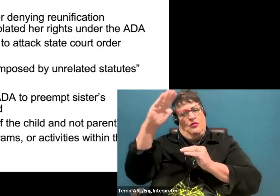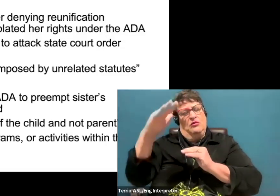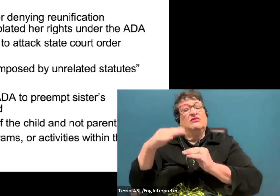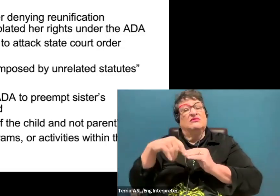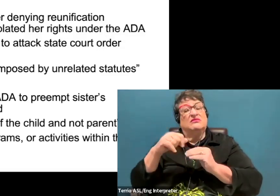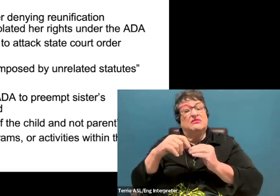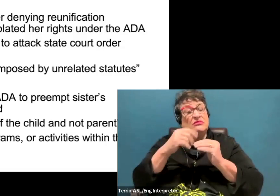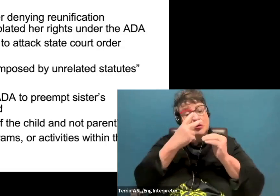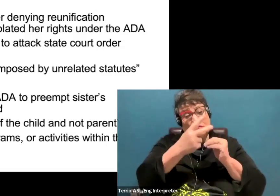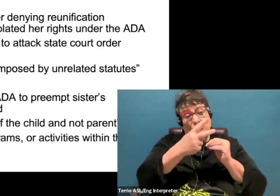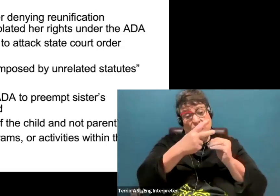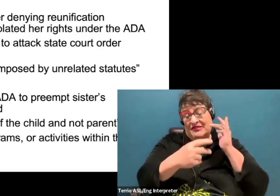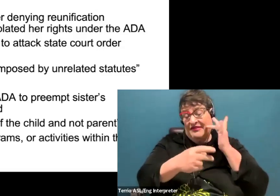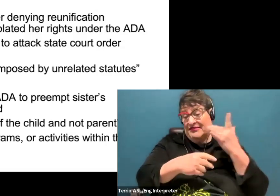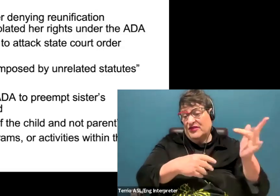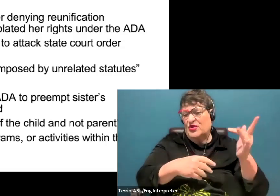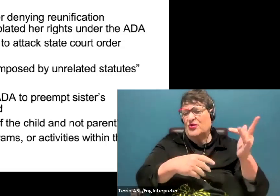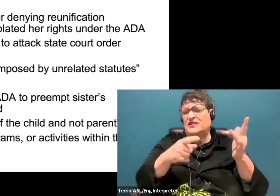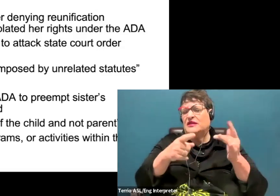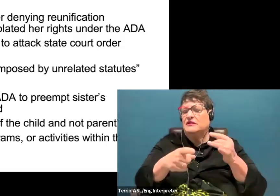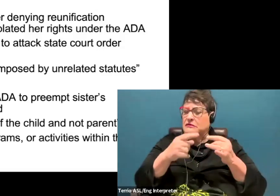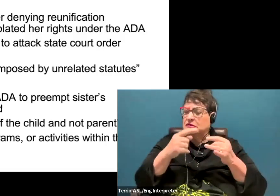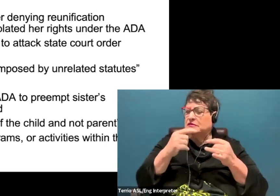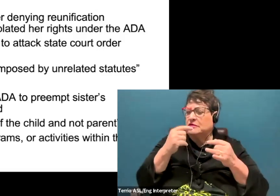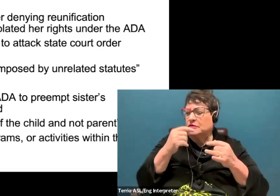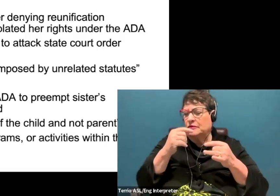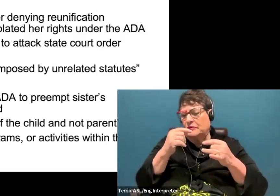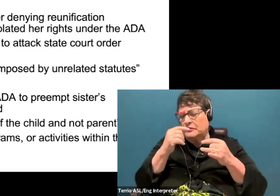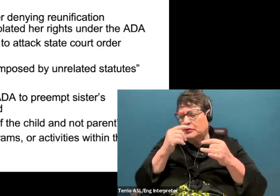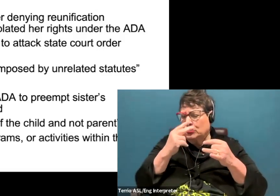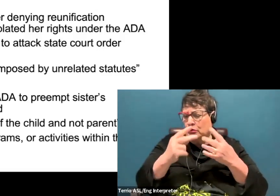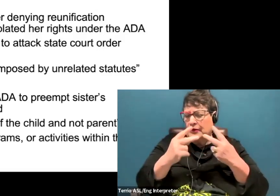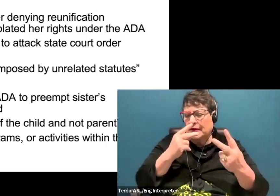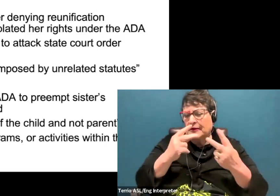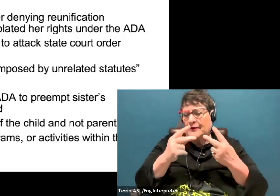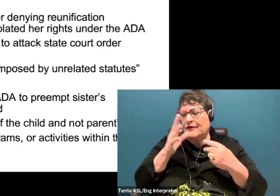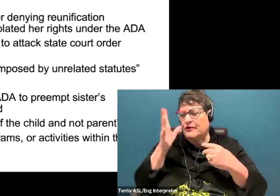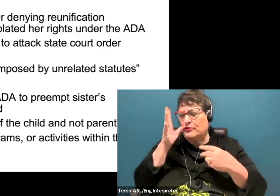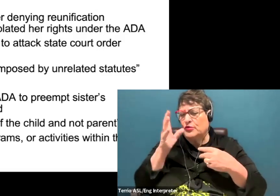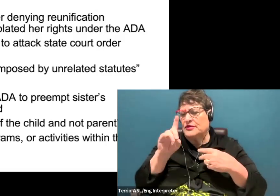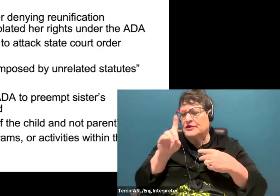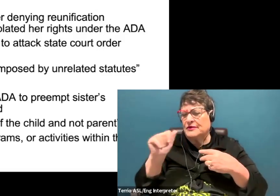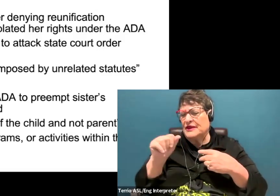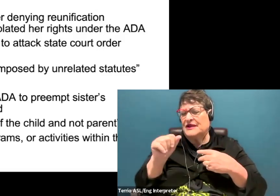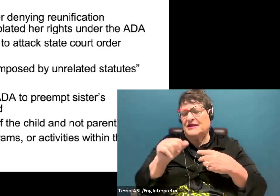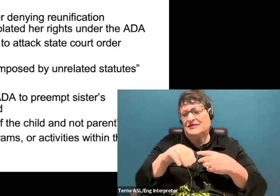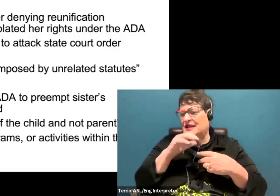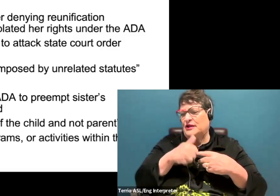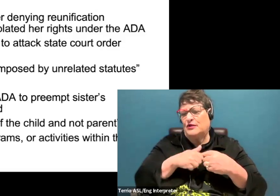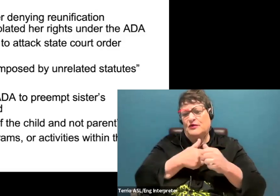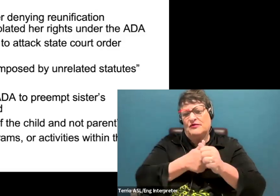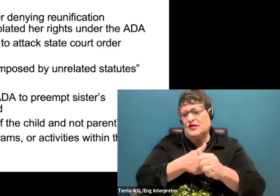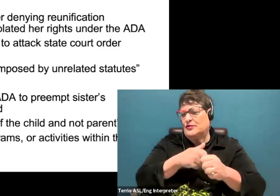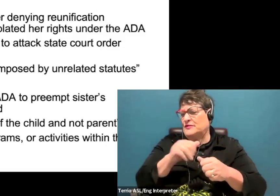these other states consider parental disability, they don't do what Robin was saying the ADA does. They don't do the individualized assessment.